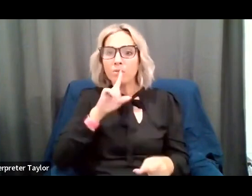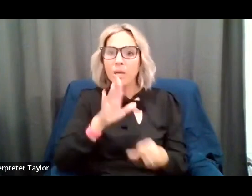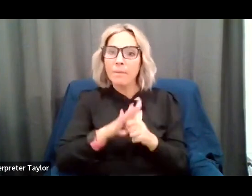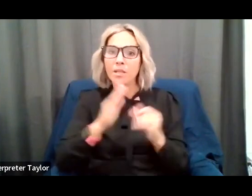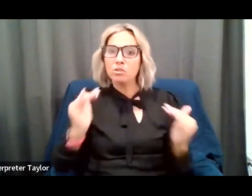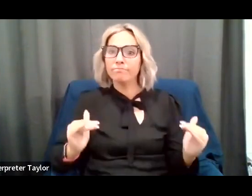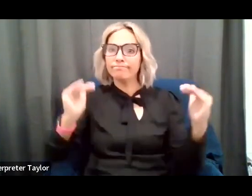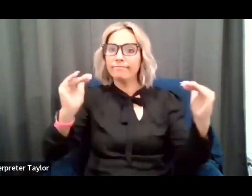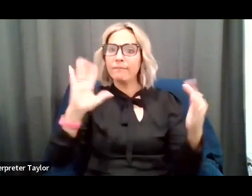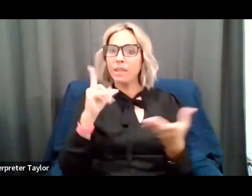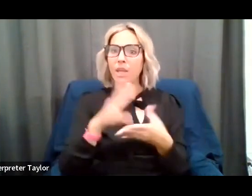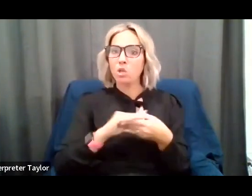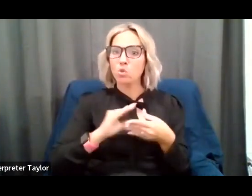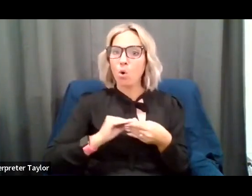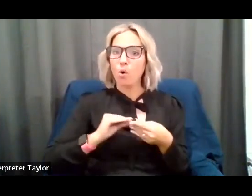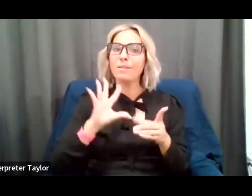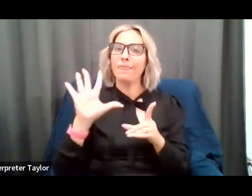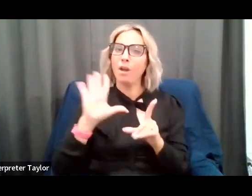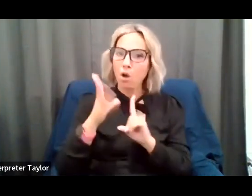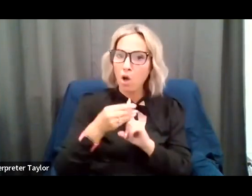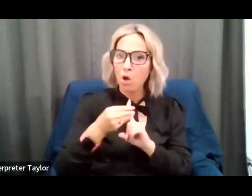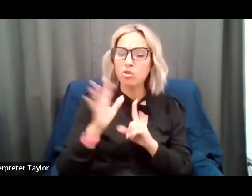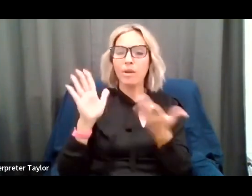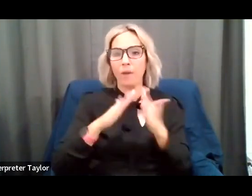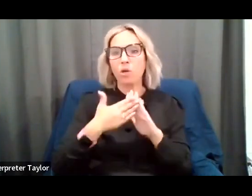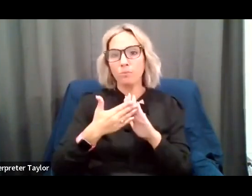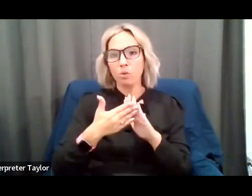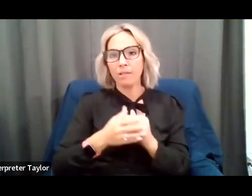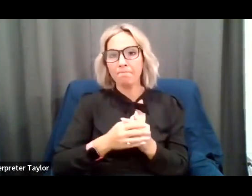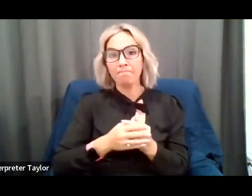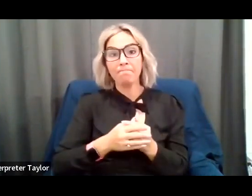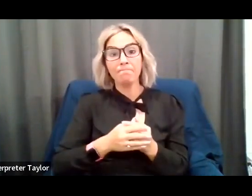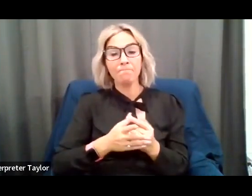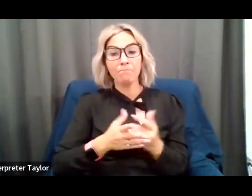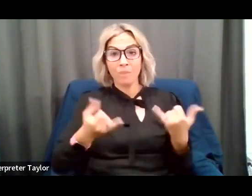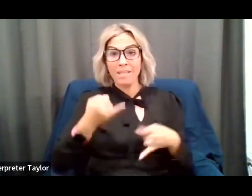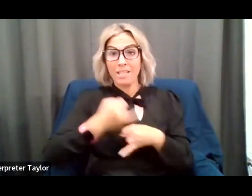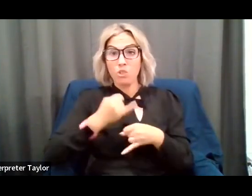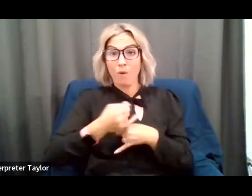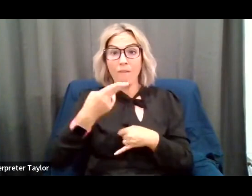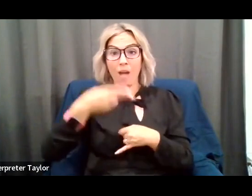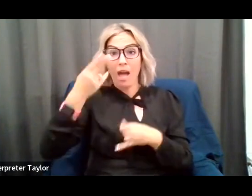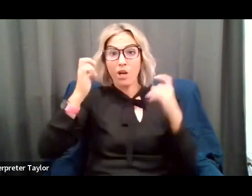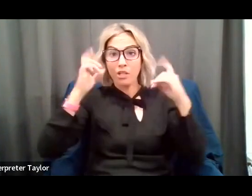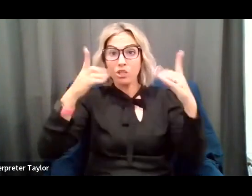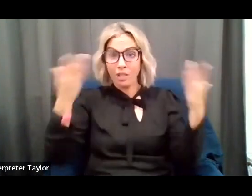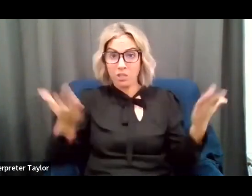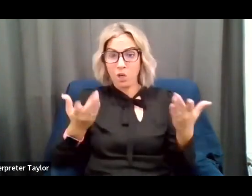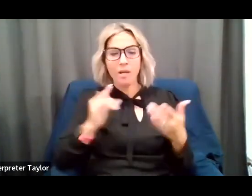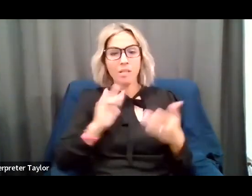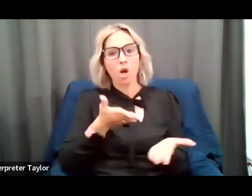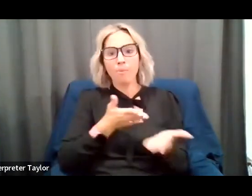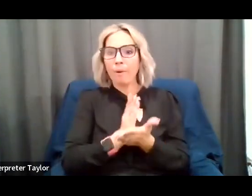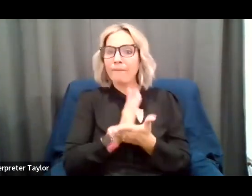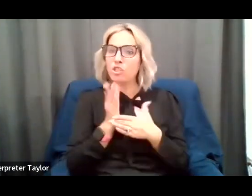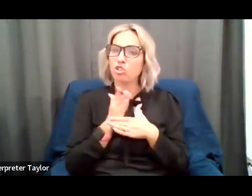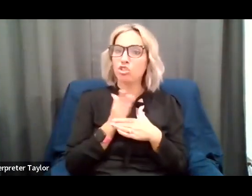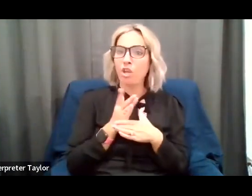their stories, culture, and community. As an institution of higher education, it is our privilege to share in the celebration of